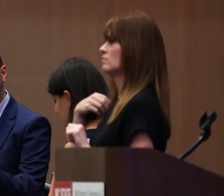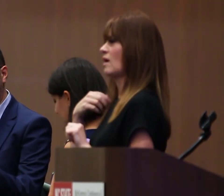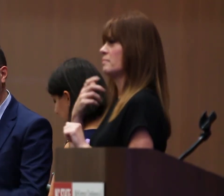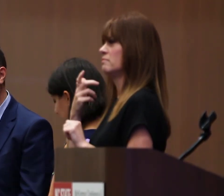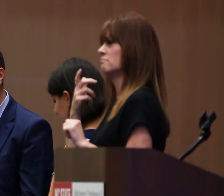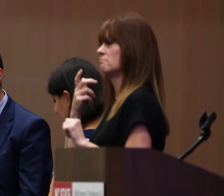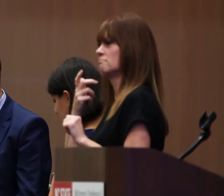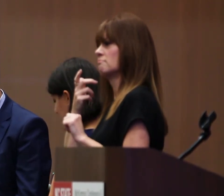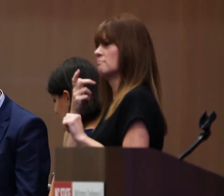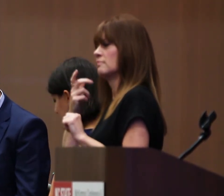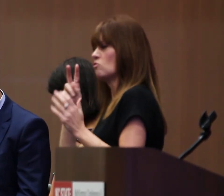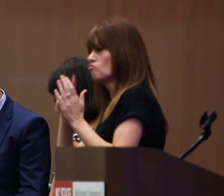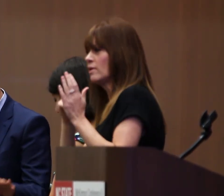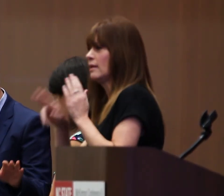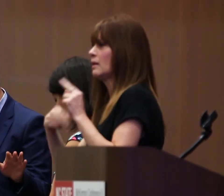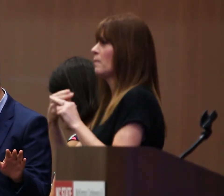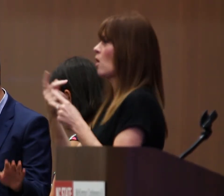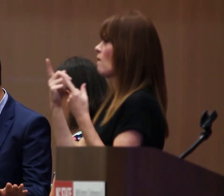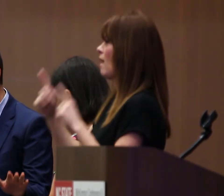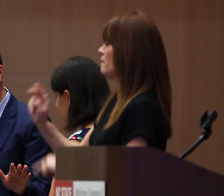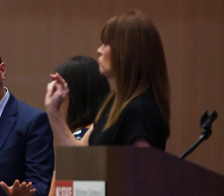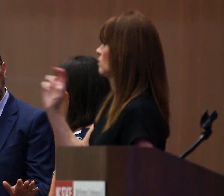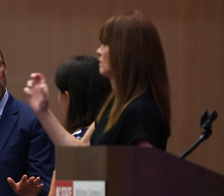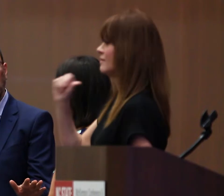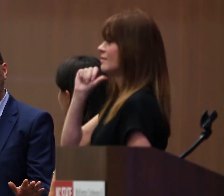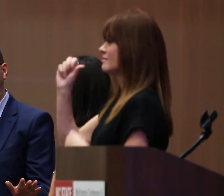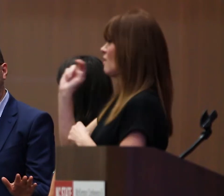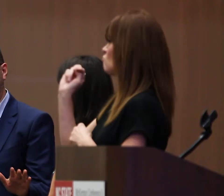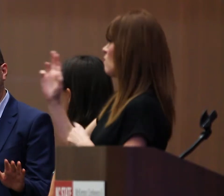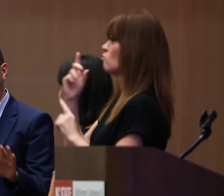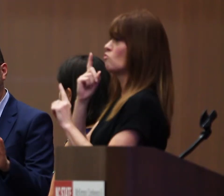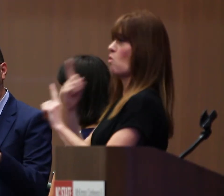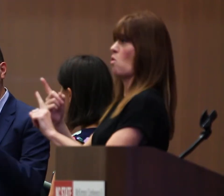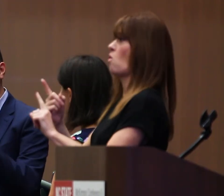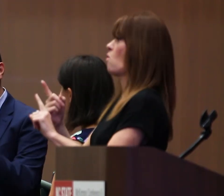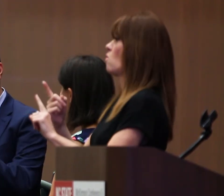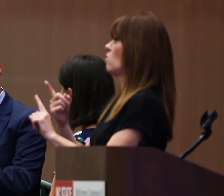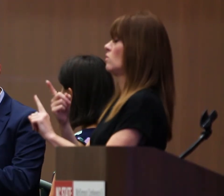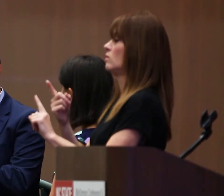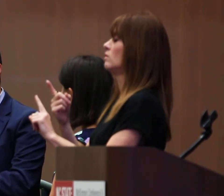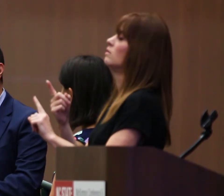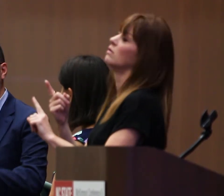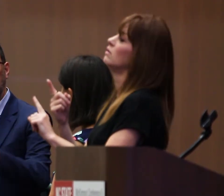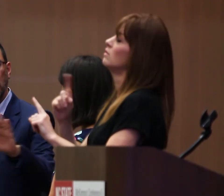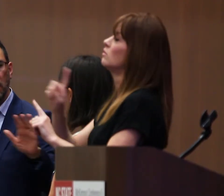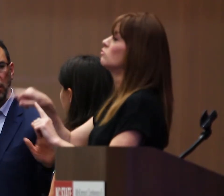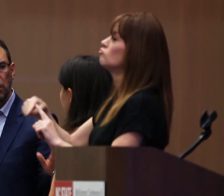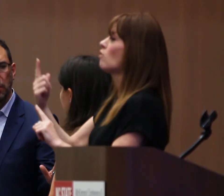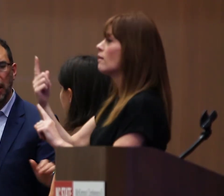and I will tell, you it is not North Carolina's goal just to transition to